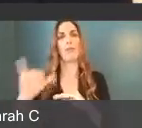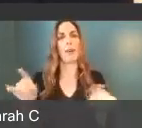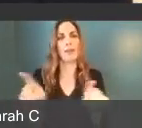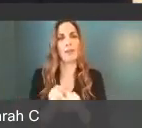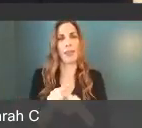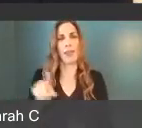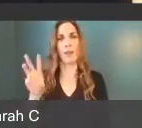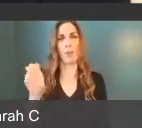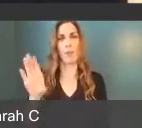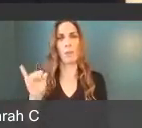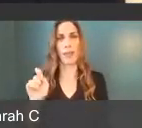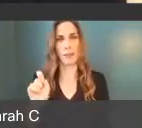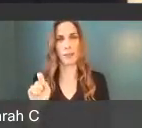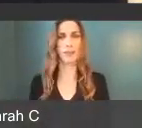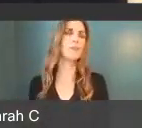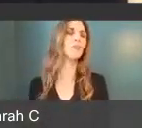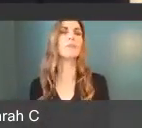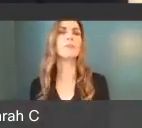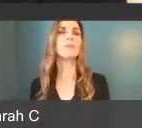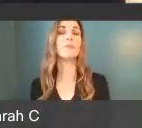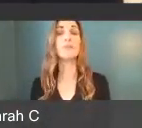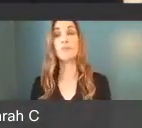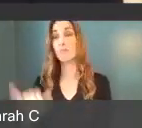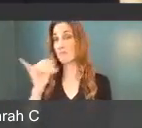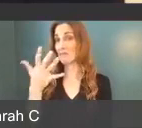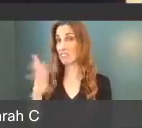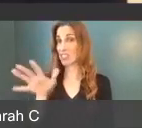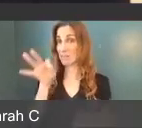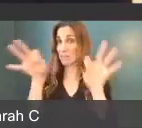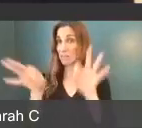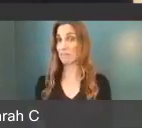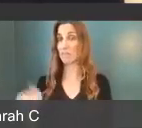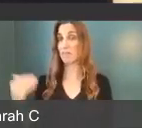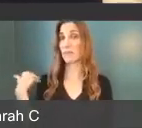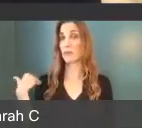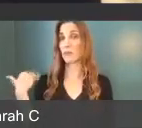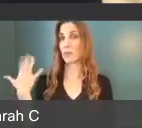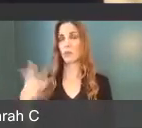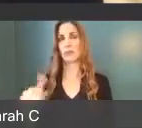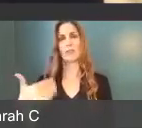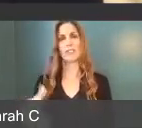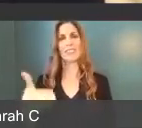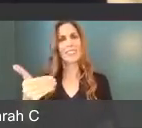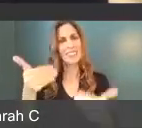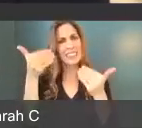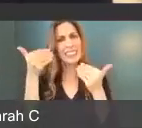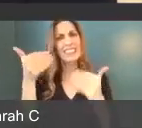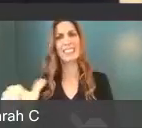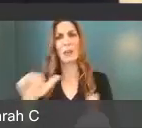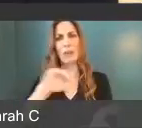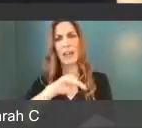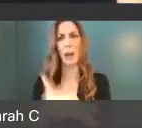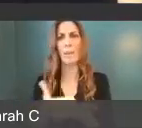As I have stated before, extremely limited quantities of vaccine are available. Montgomery